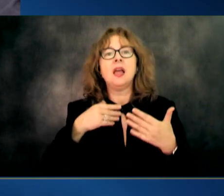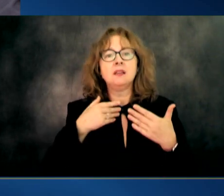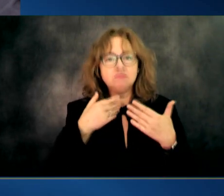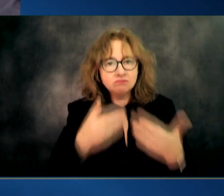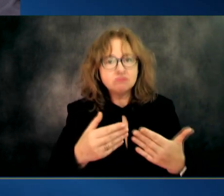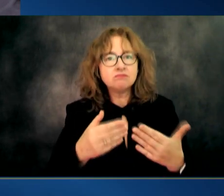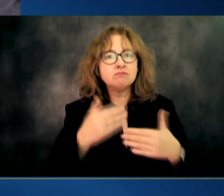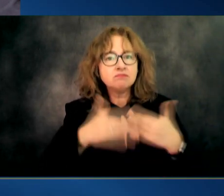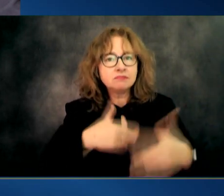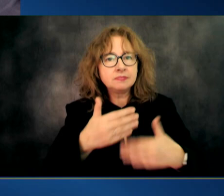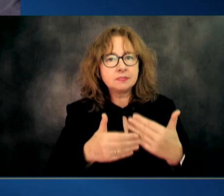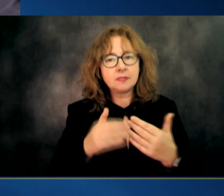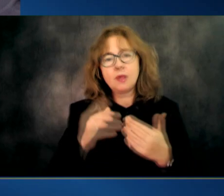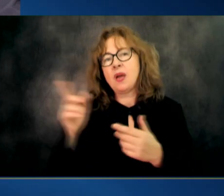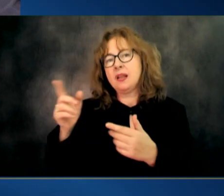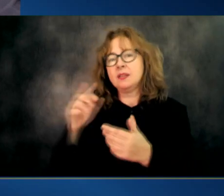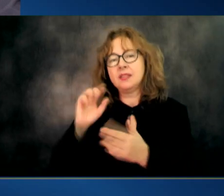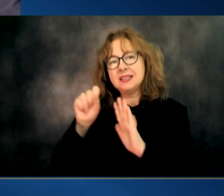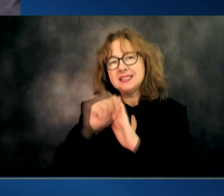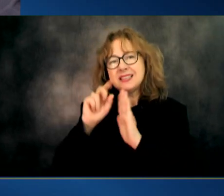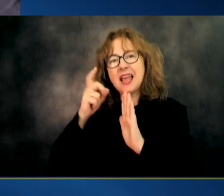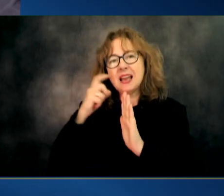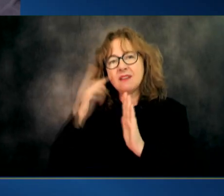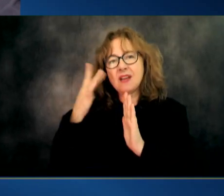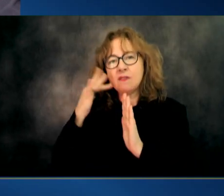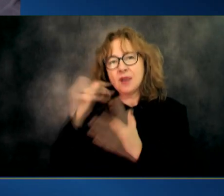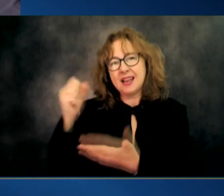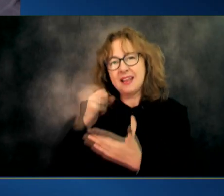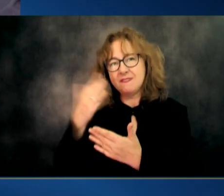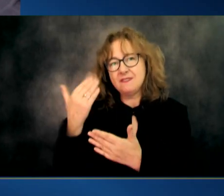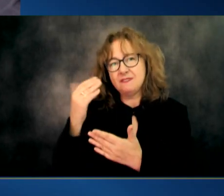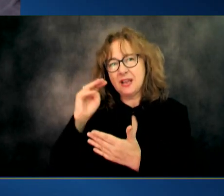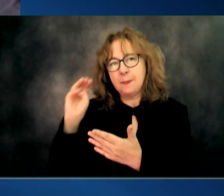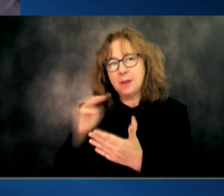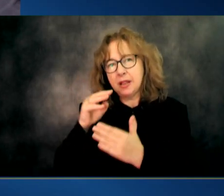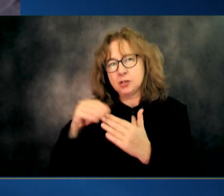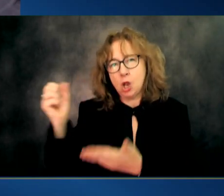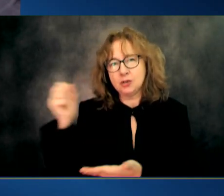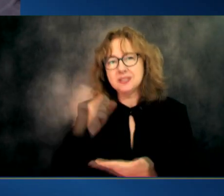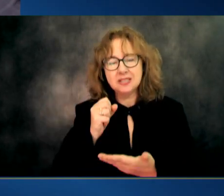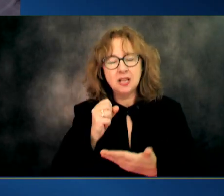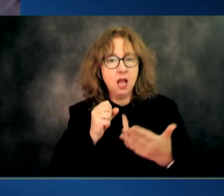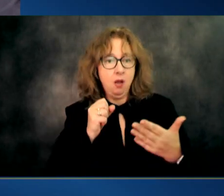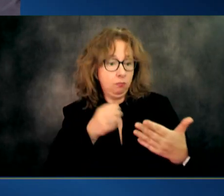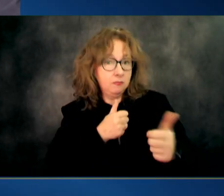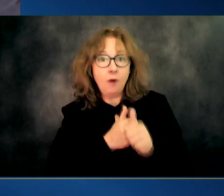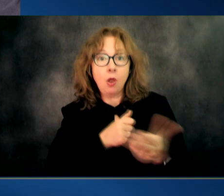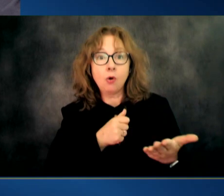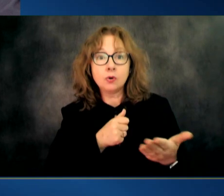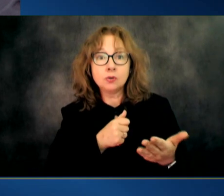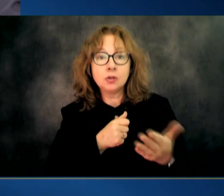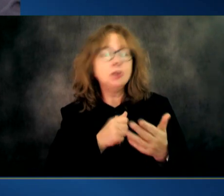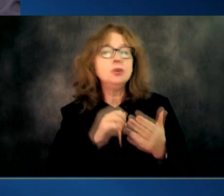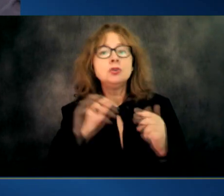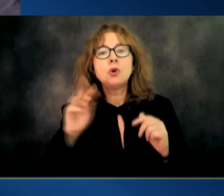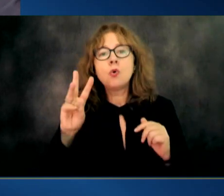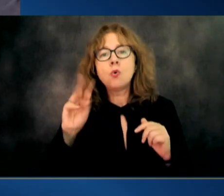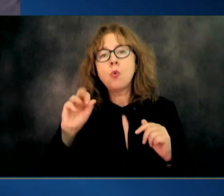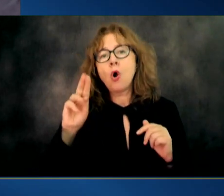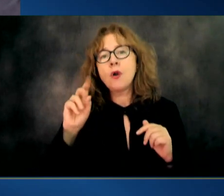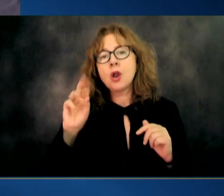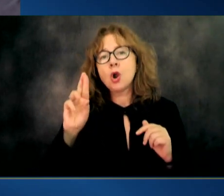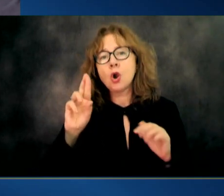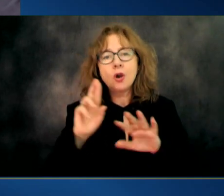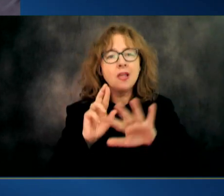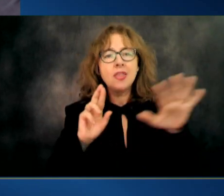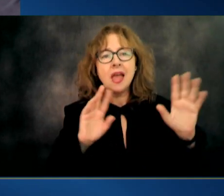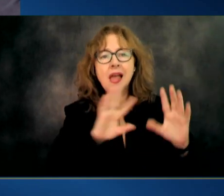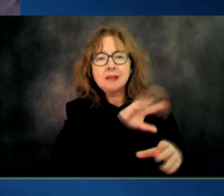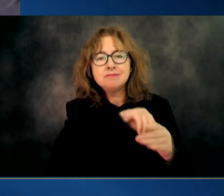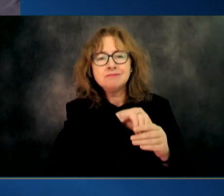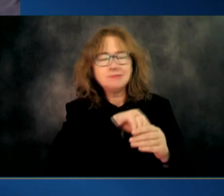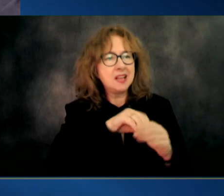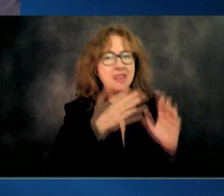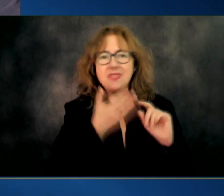million from the state. So, the warrior voice is there, 24/7. We don't do anything without